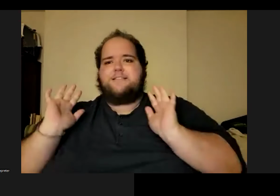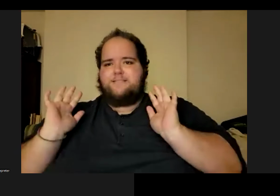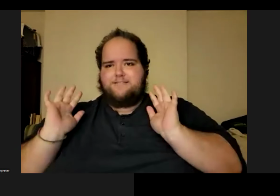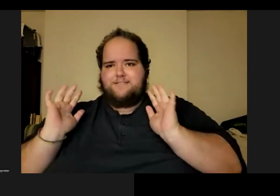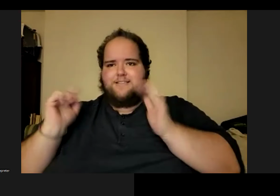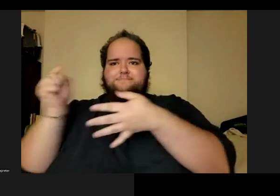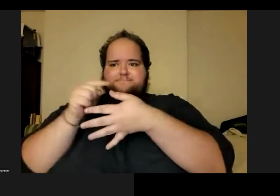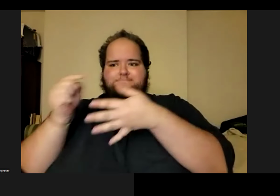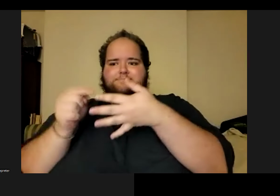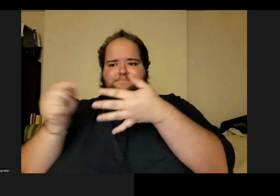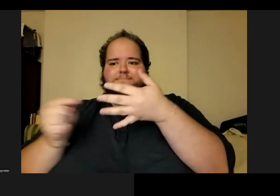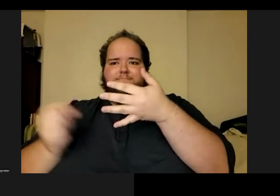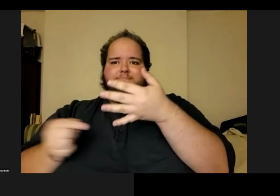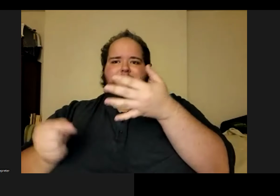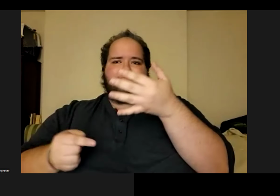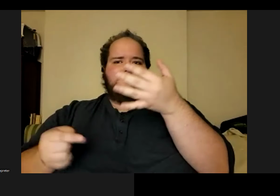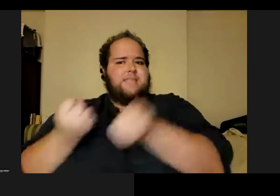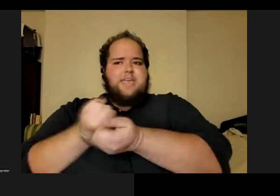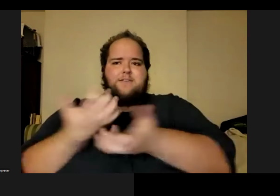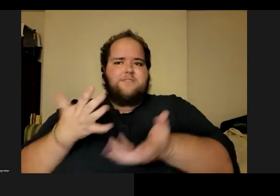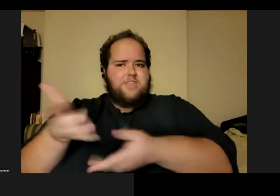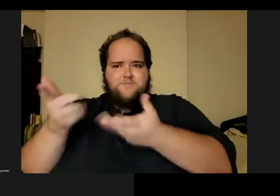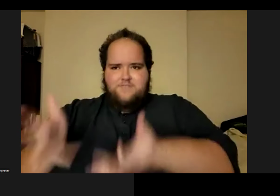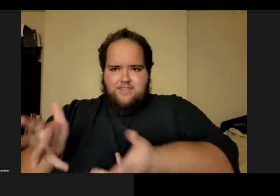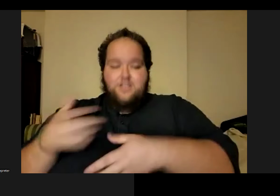that you've done. Versus a resume.